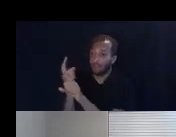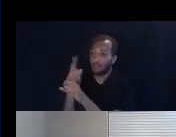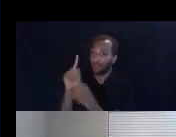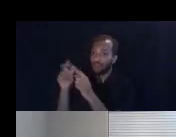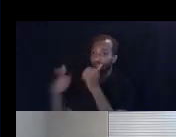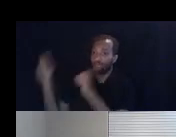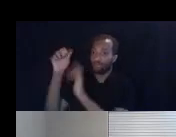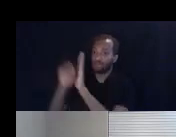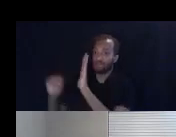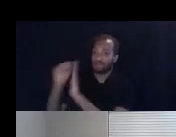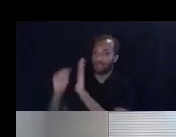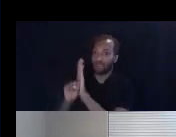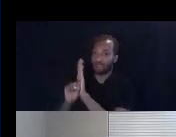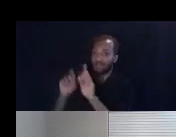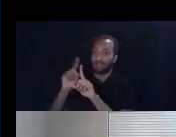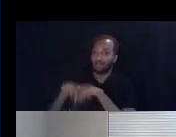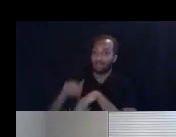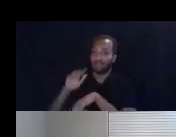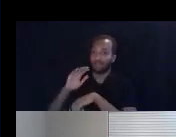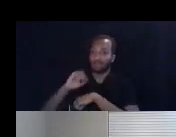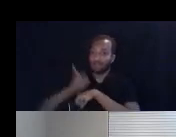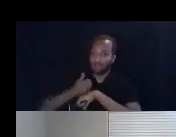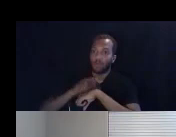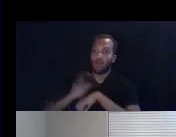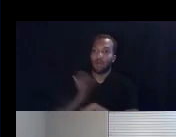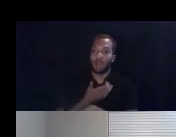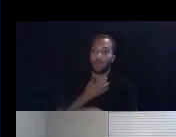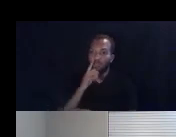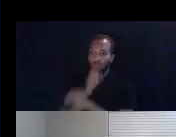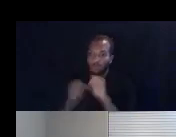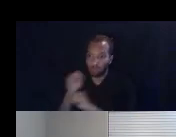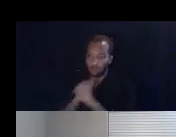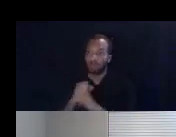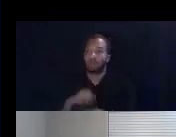based upon our strategies, our funding, and then we also have to report federally, yearly.